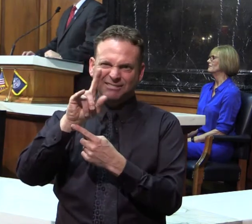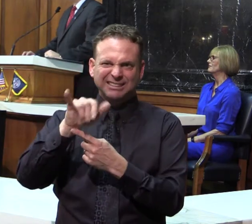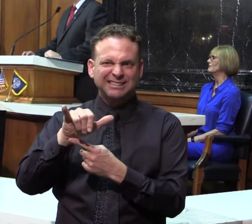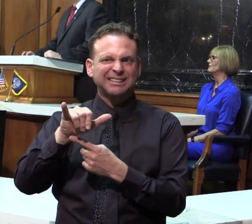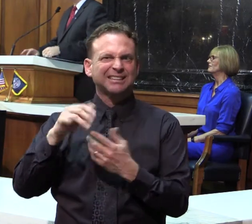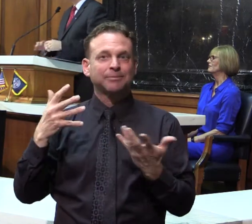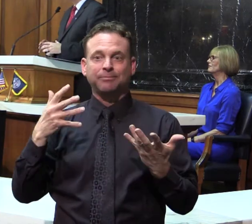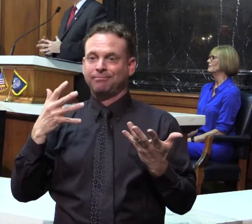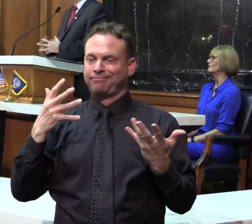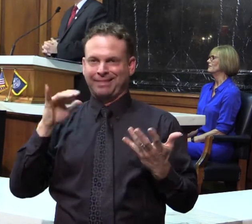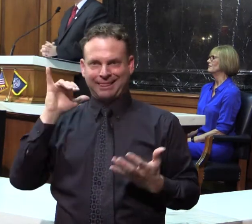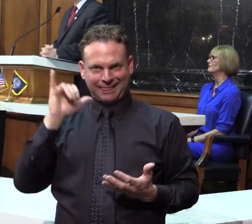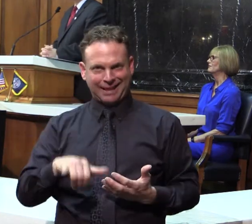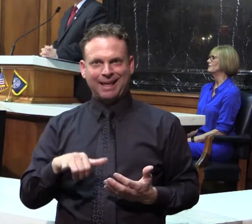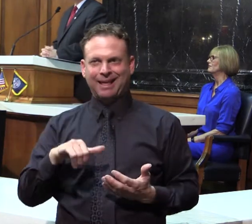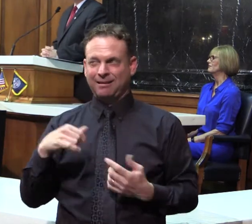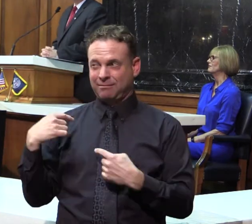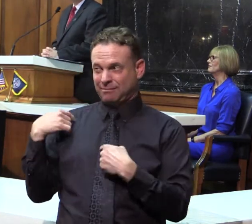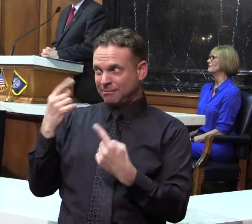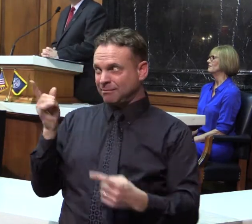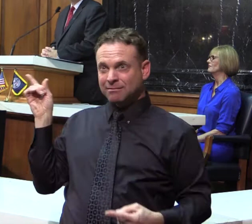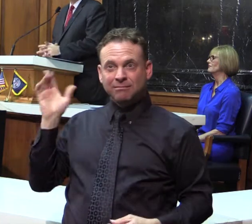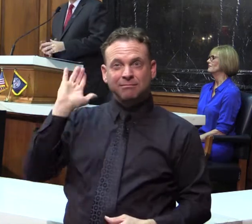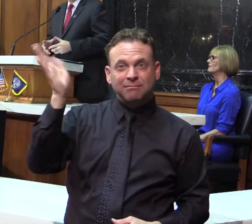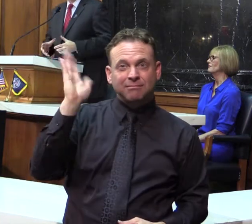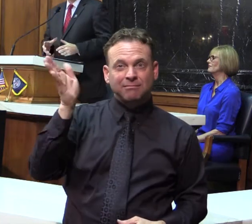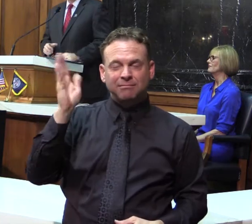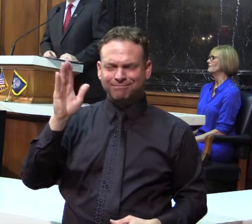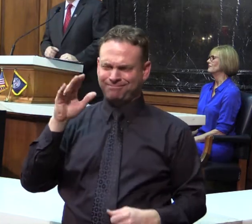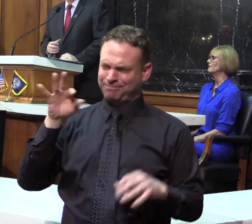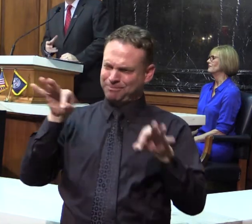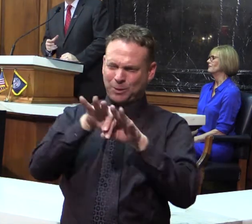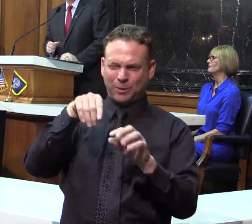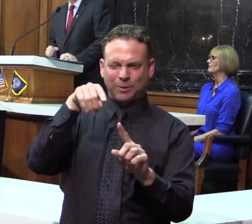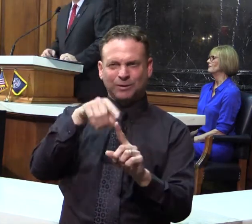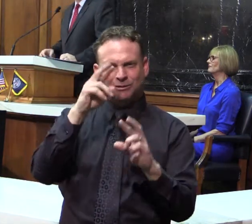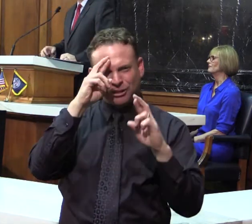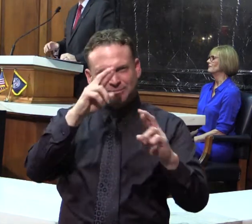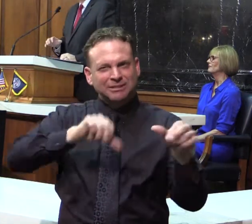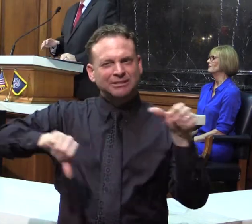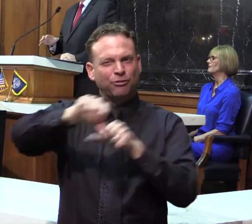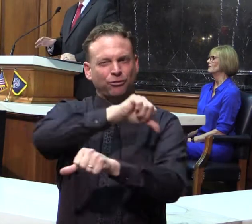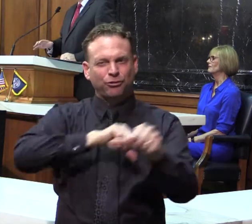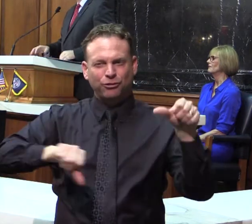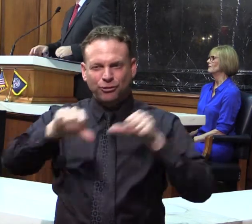I’m convinced that our ultimate goals... this ambitious TO DO LIST ... will remain